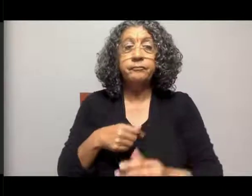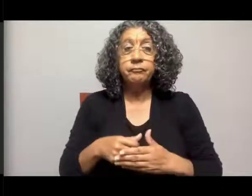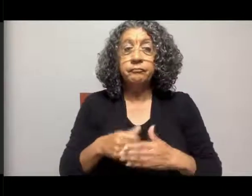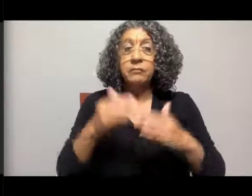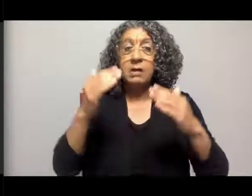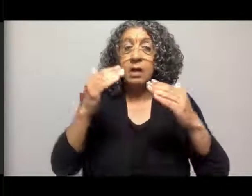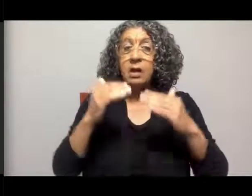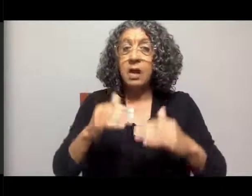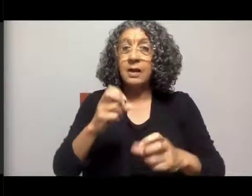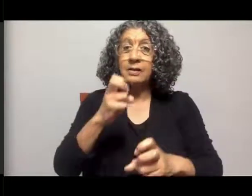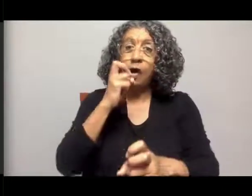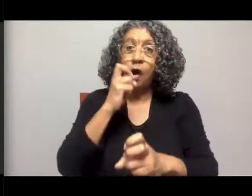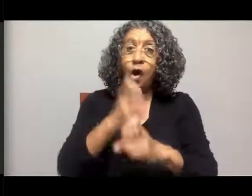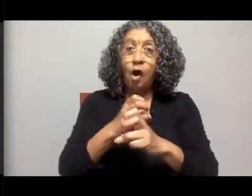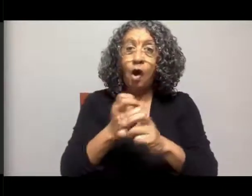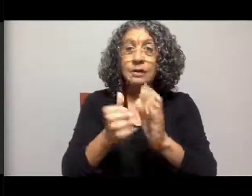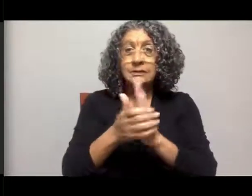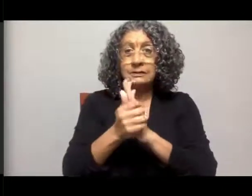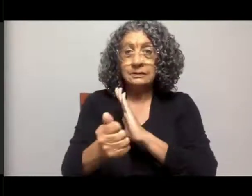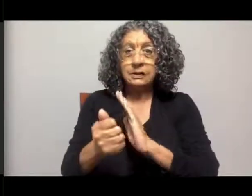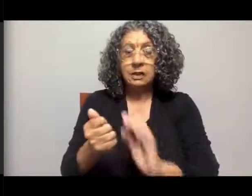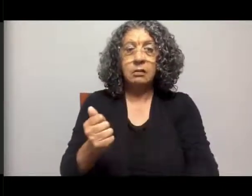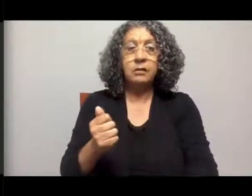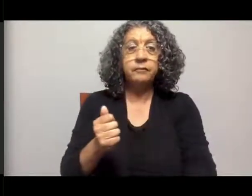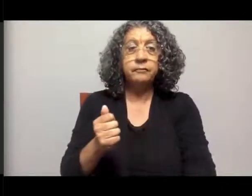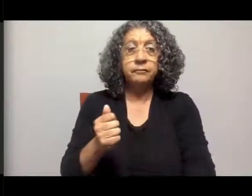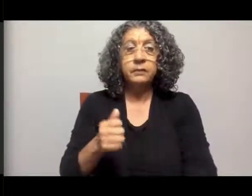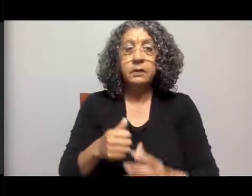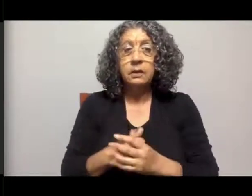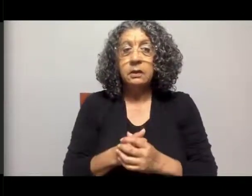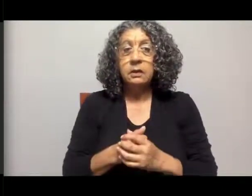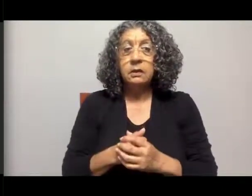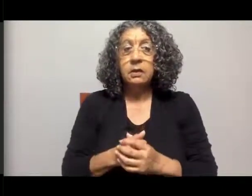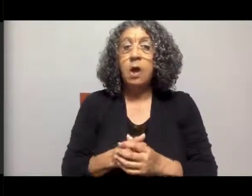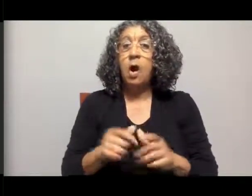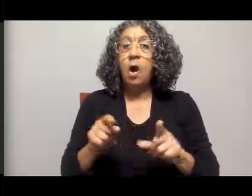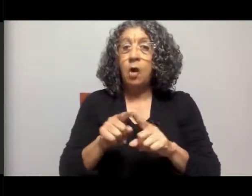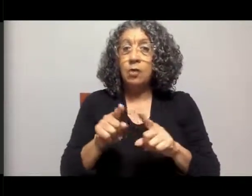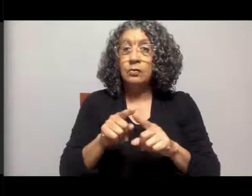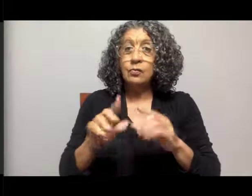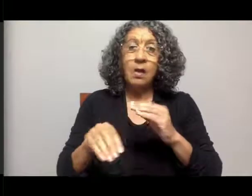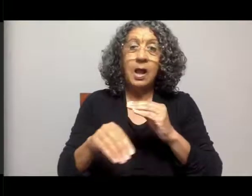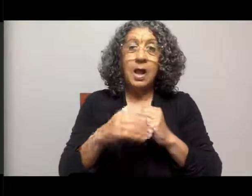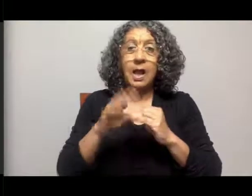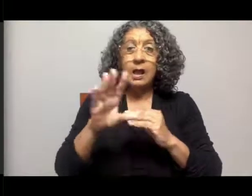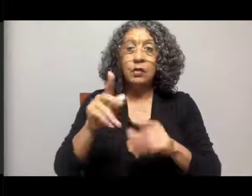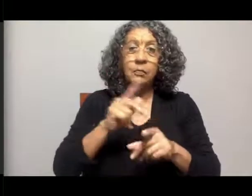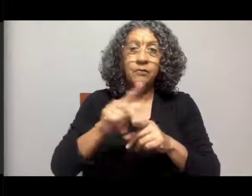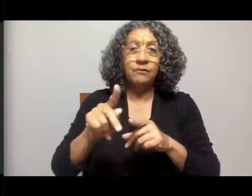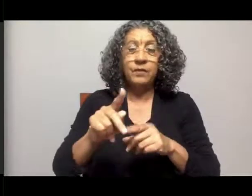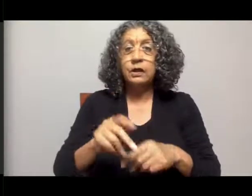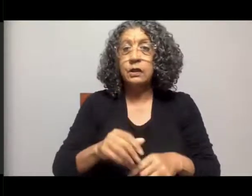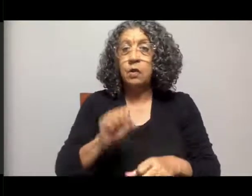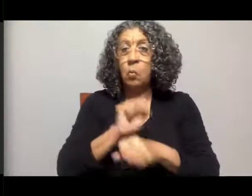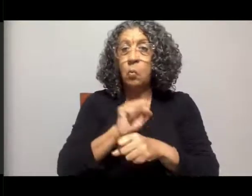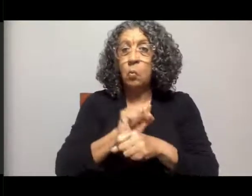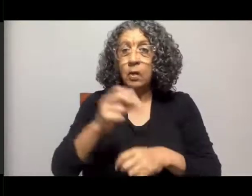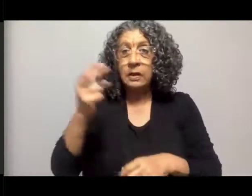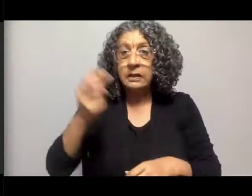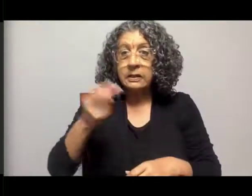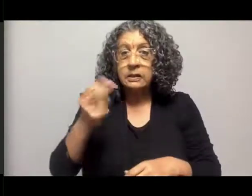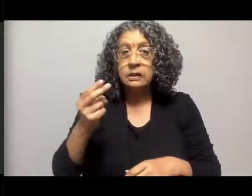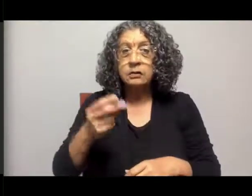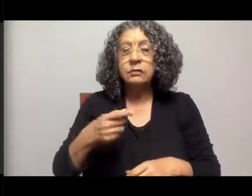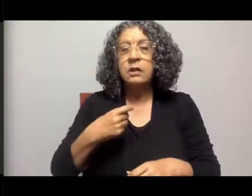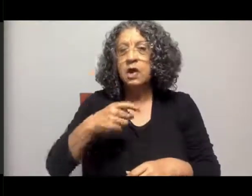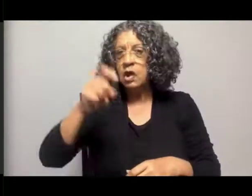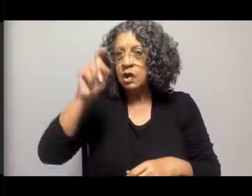or the objective and then next would be your hard skills also add your professional work history.